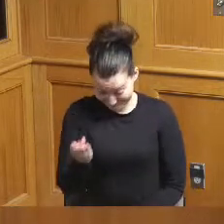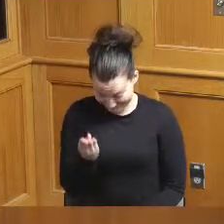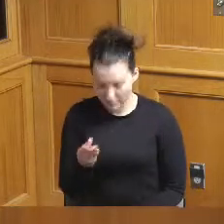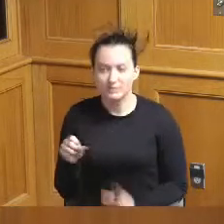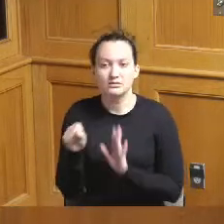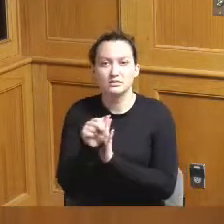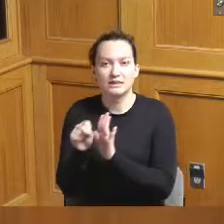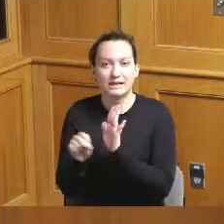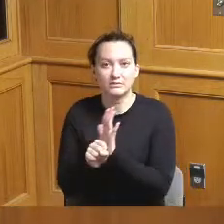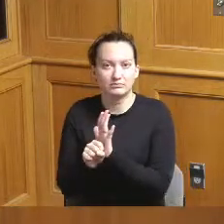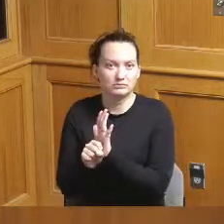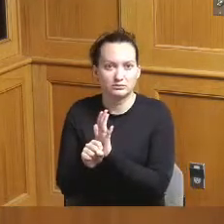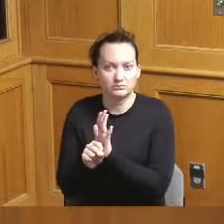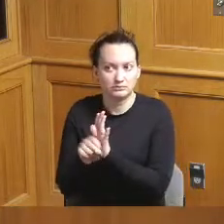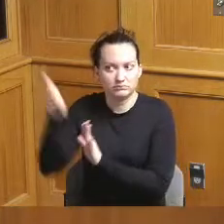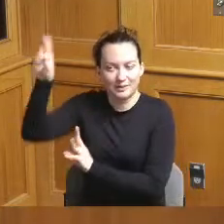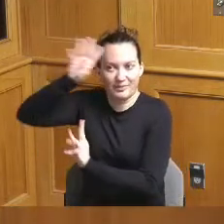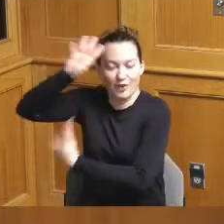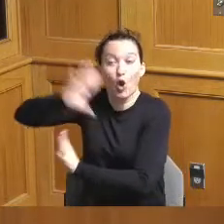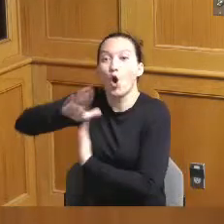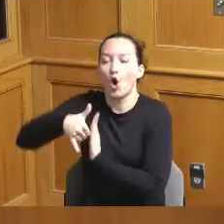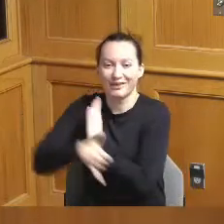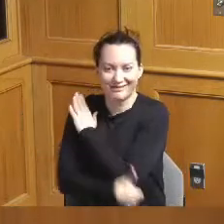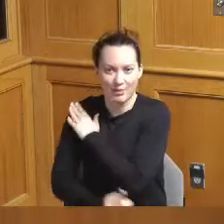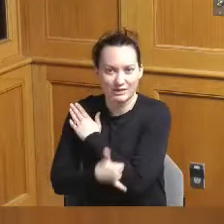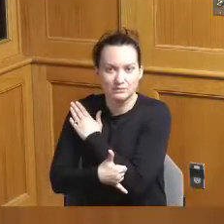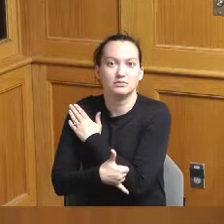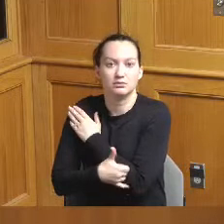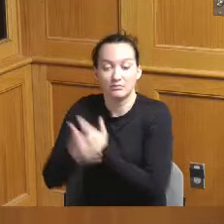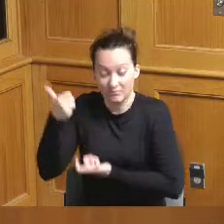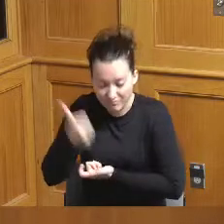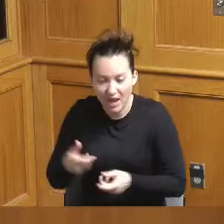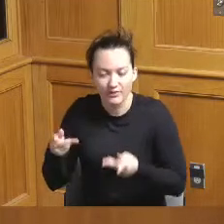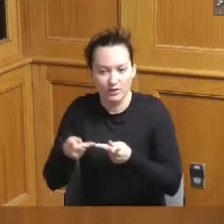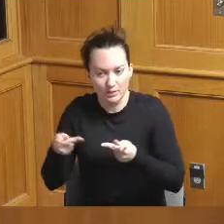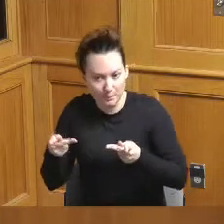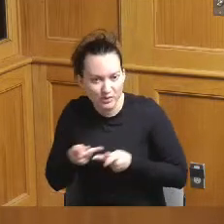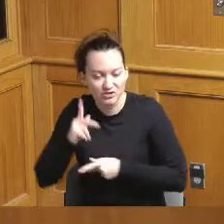the state has developed that all counties get for every position and classification that the state